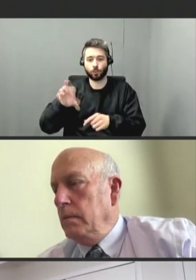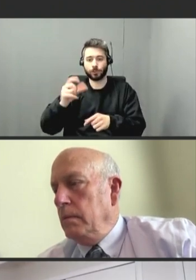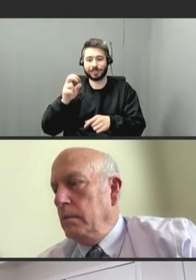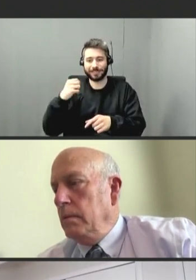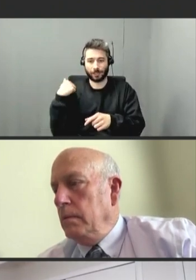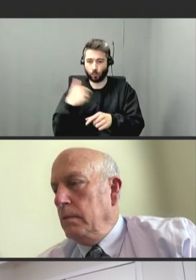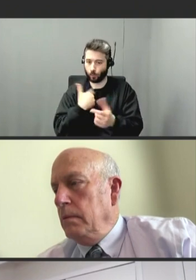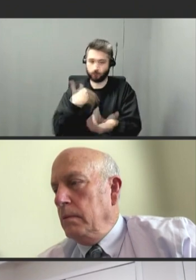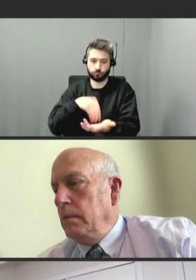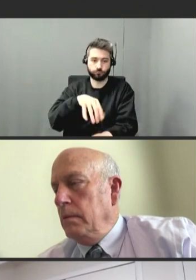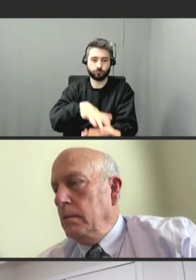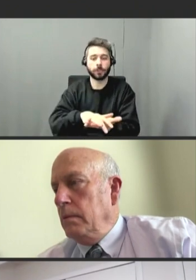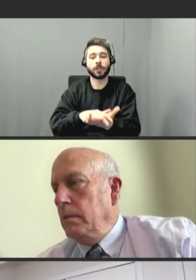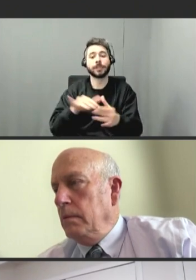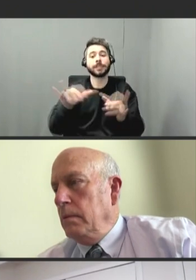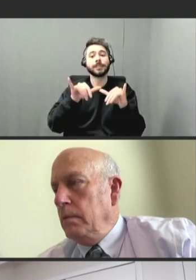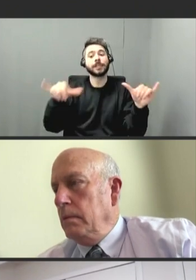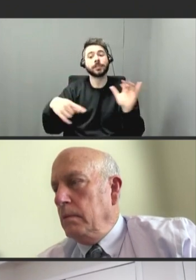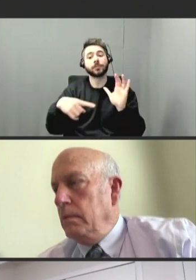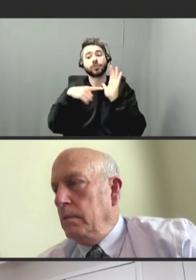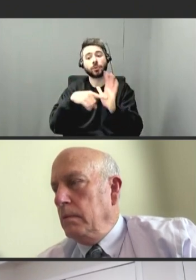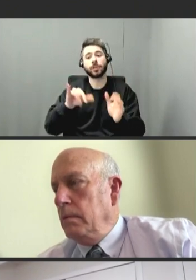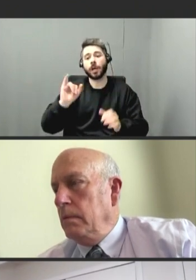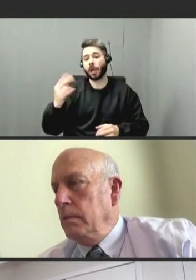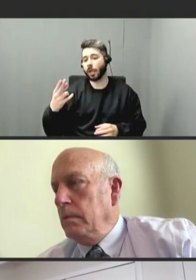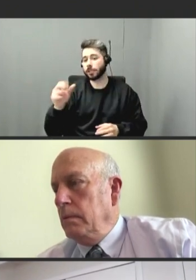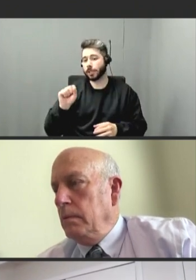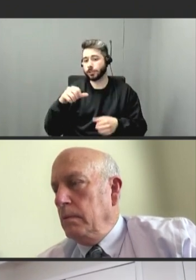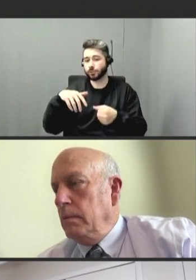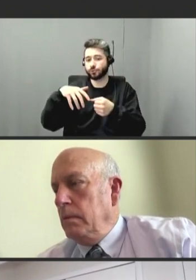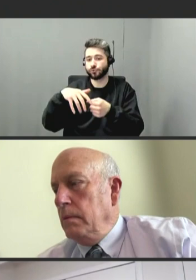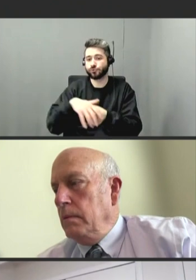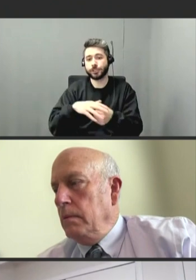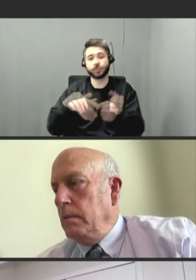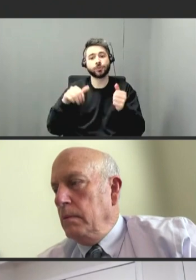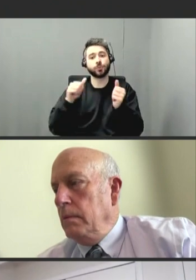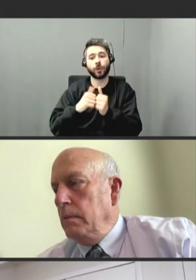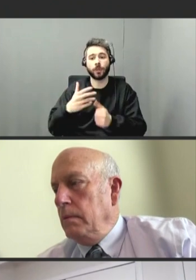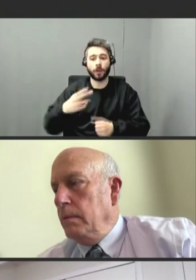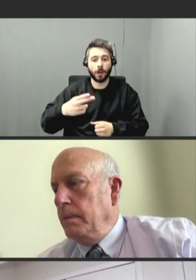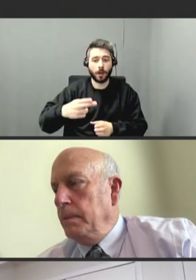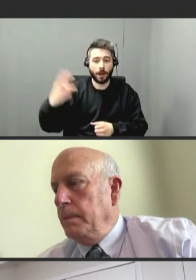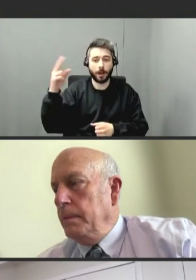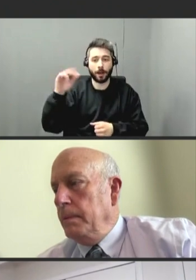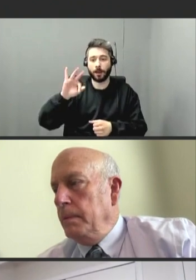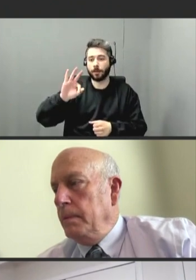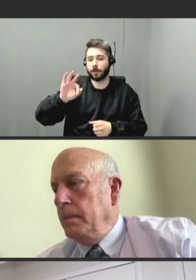The system also indicates that IHS regions with very high influenza vaccination coverage